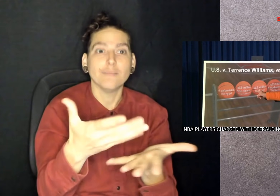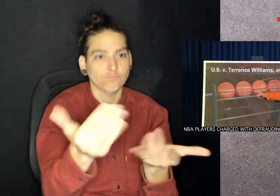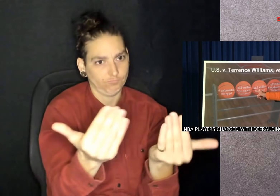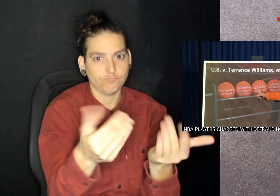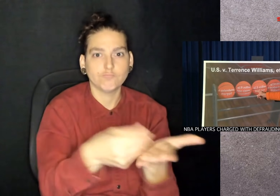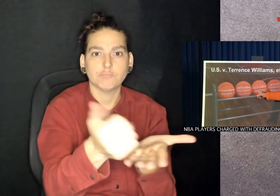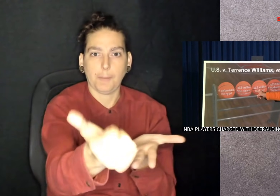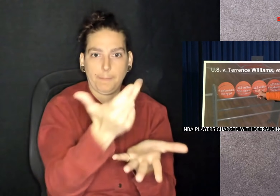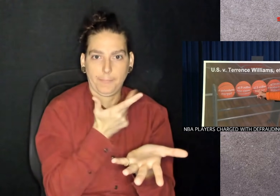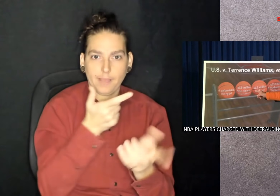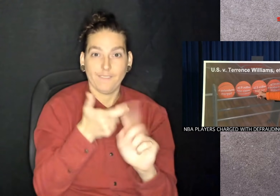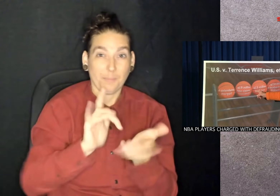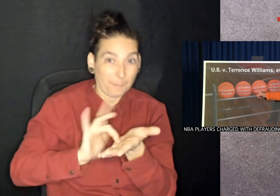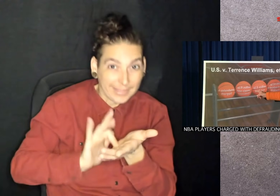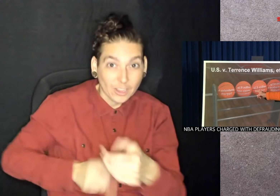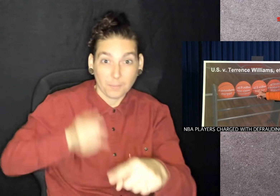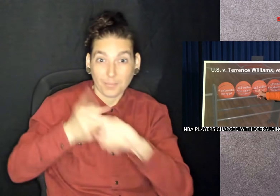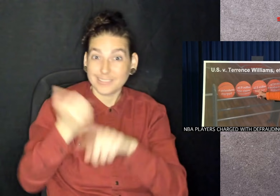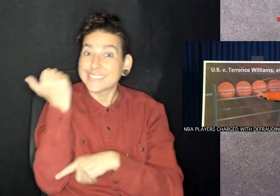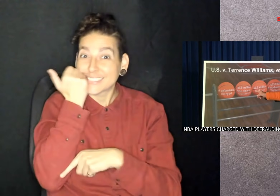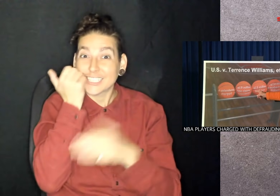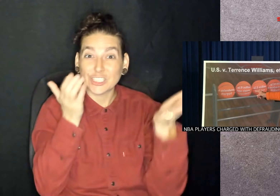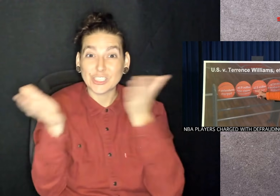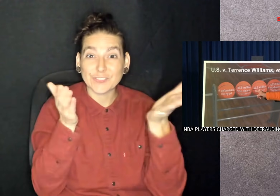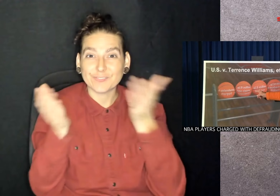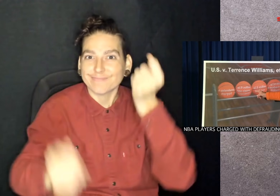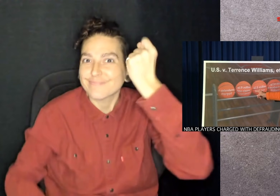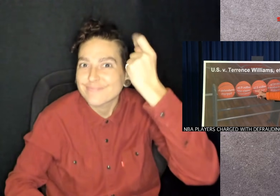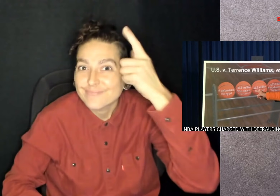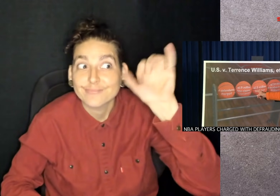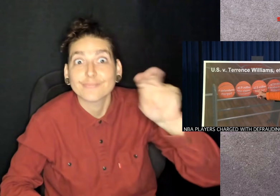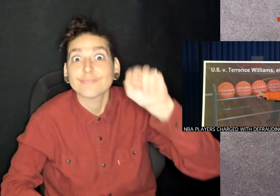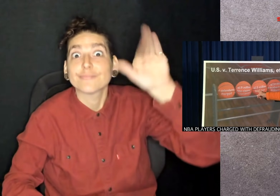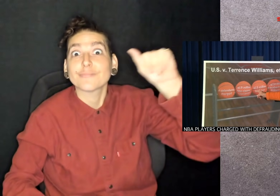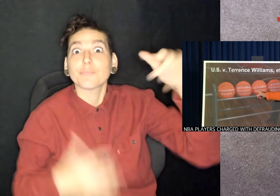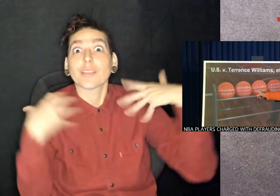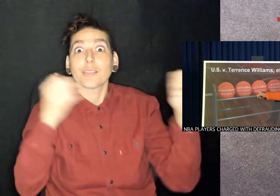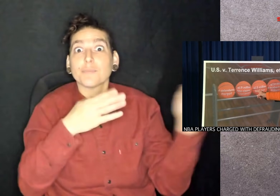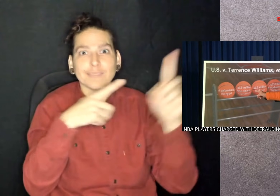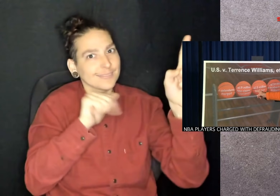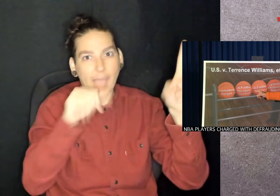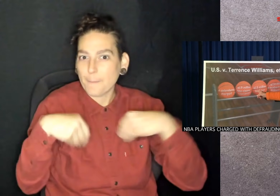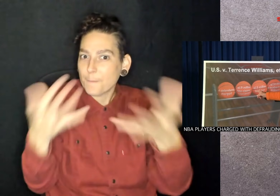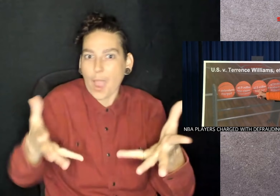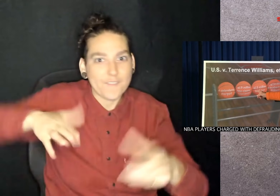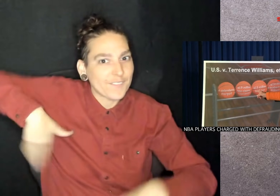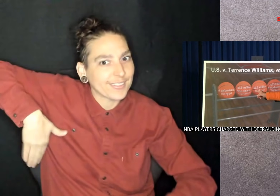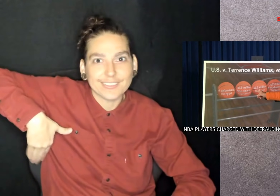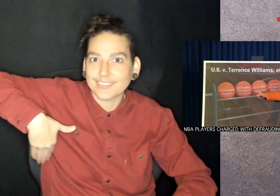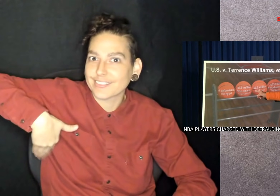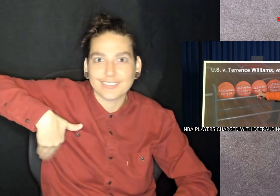fraudulent claims for reimbursement of medical and dental services that had not actually